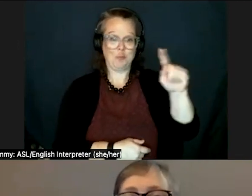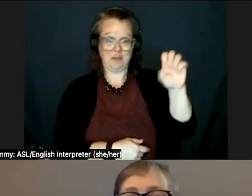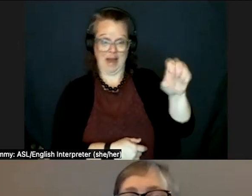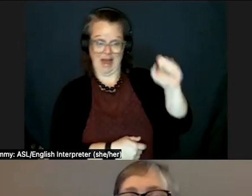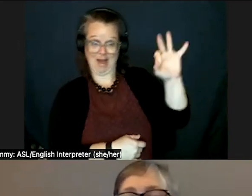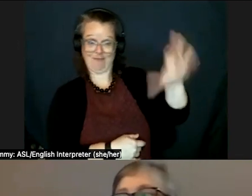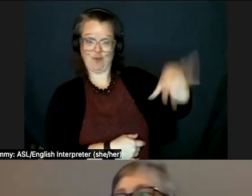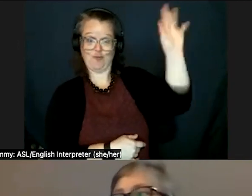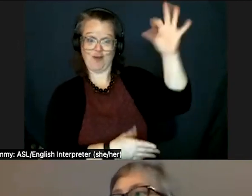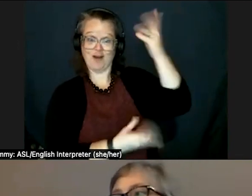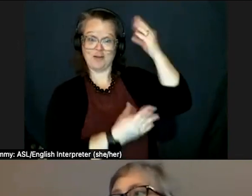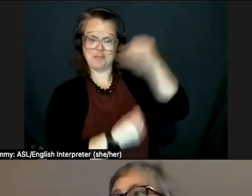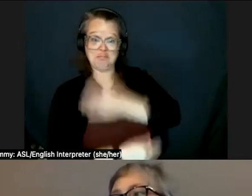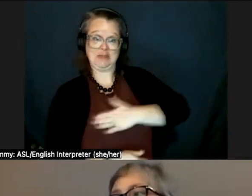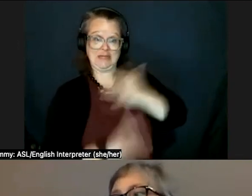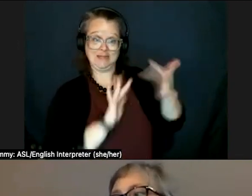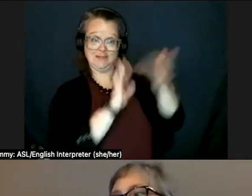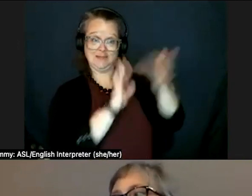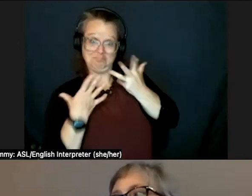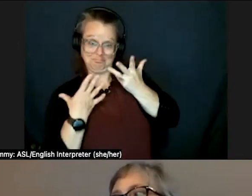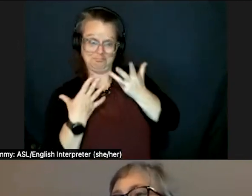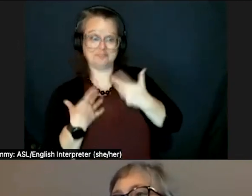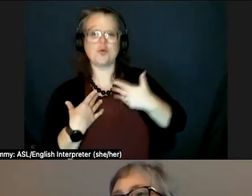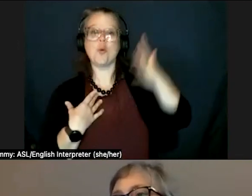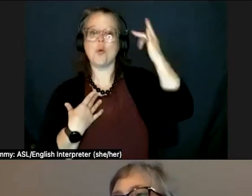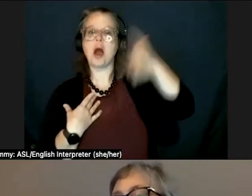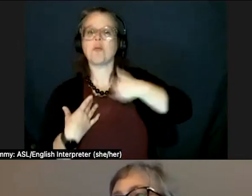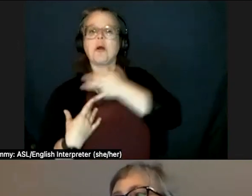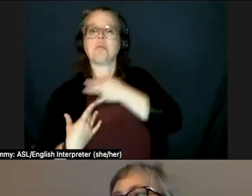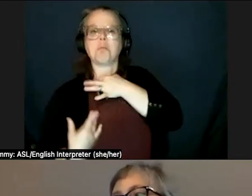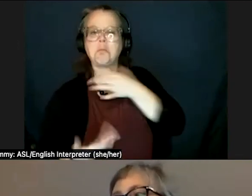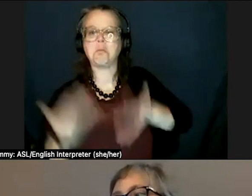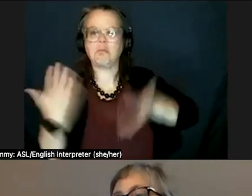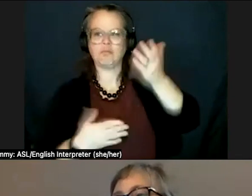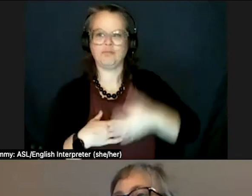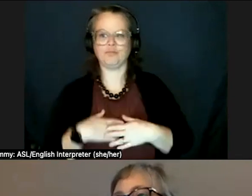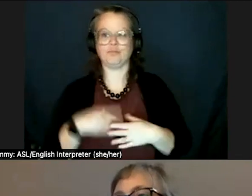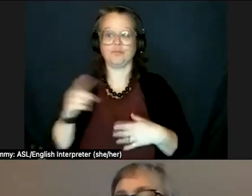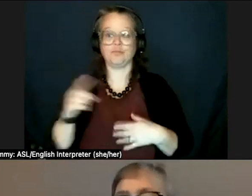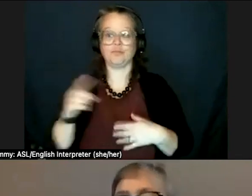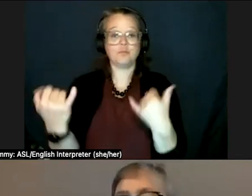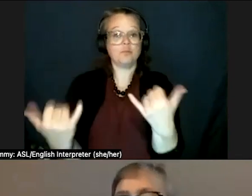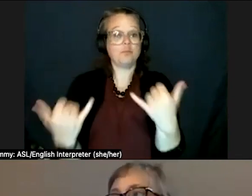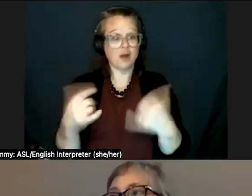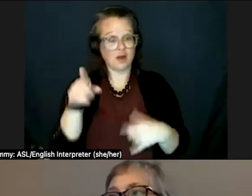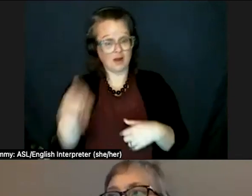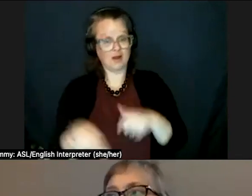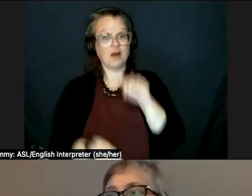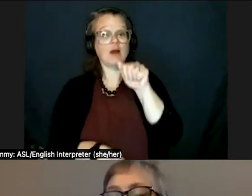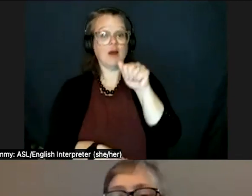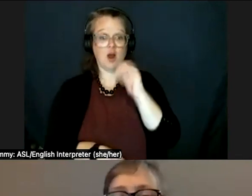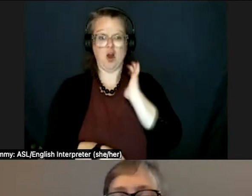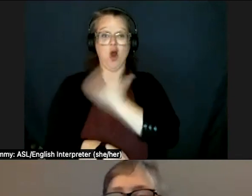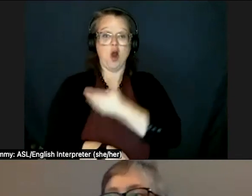I'm playing around with turning Airtable into an Asana light, but there's a decent chance we just